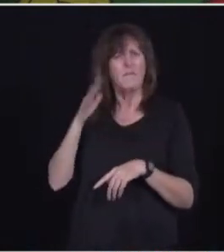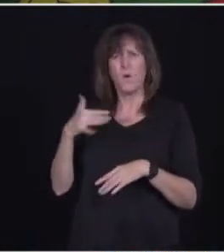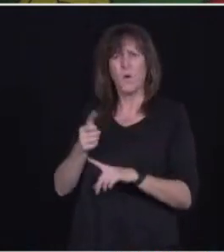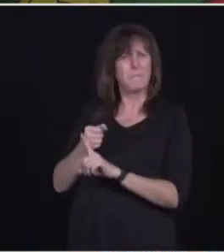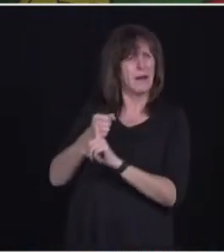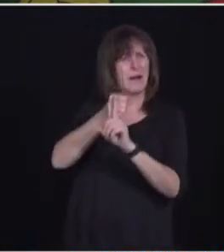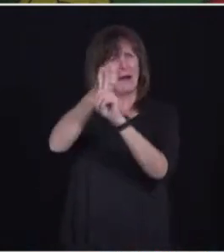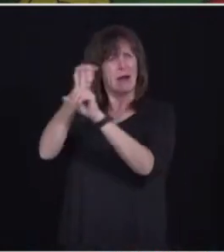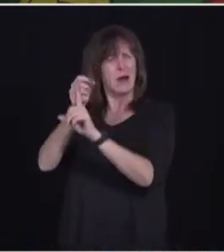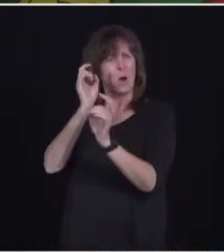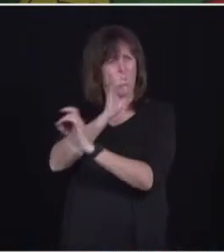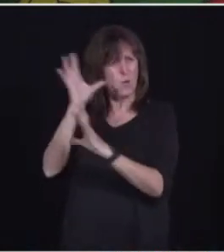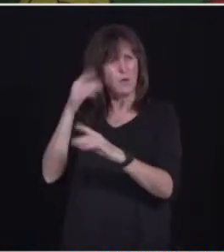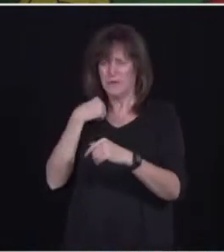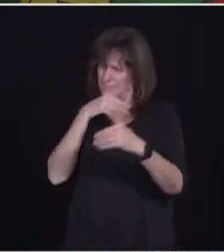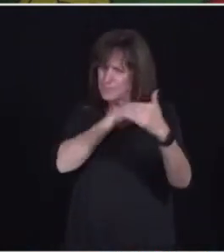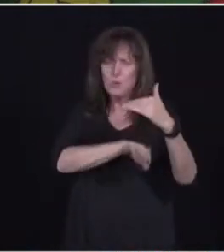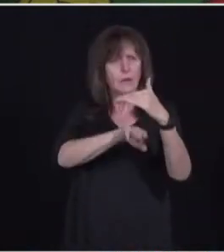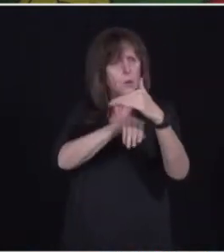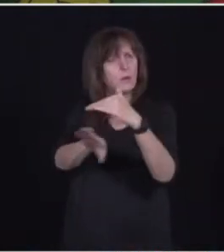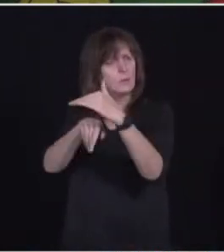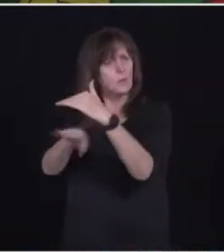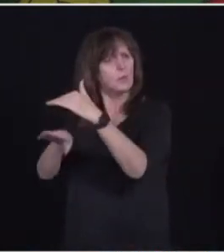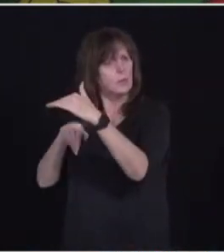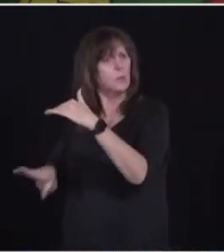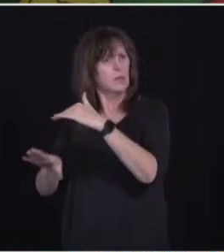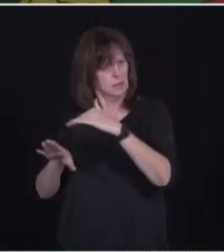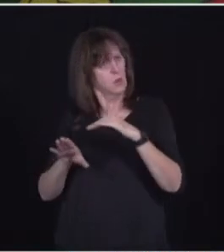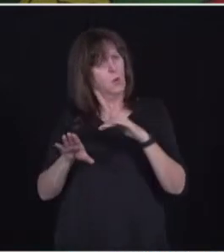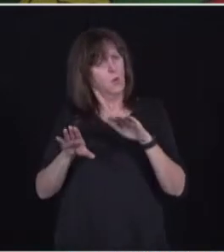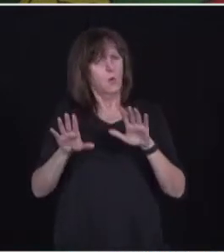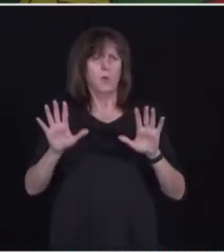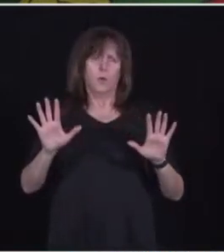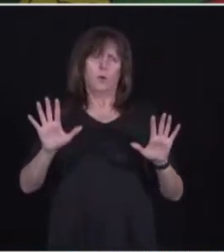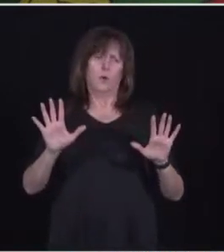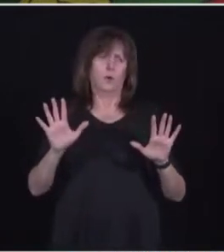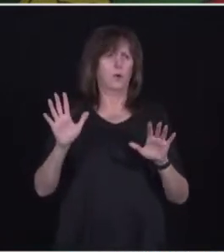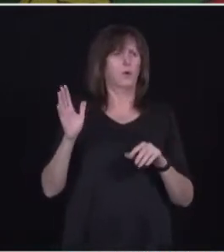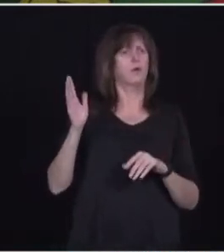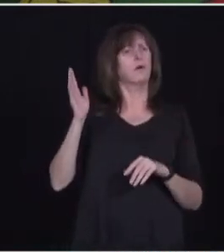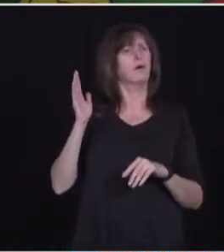were in the lockdown zones, who are in the red zones, and we will go from places where